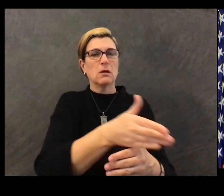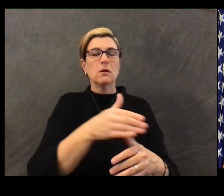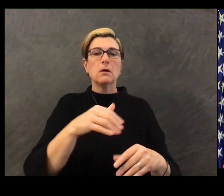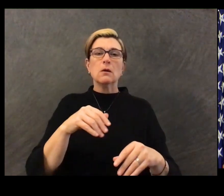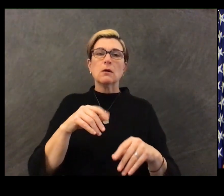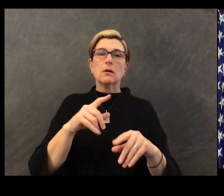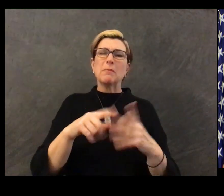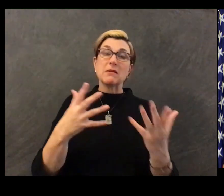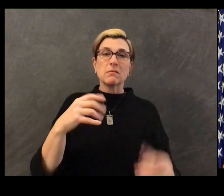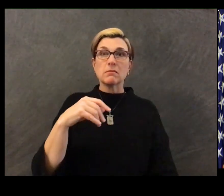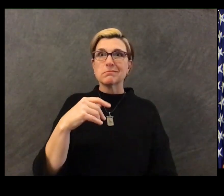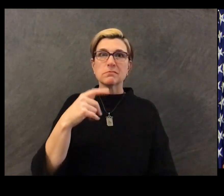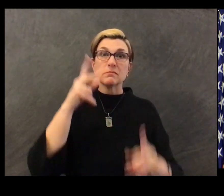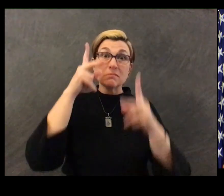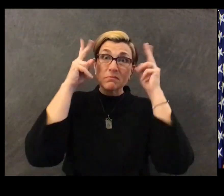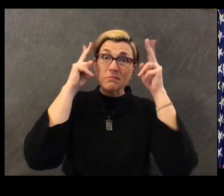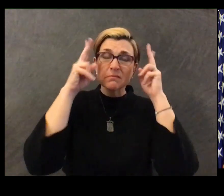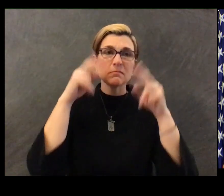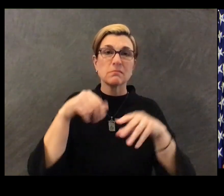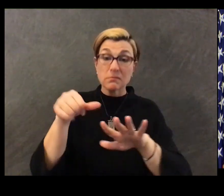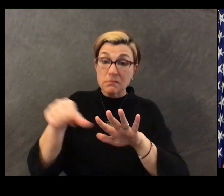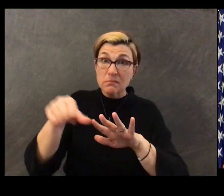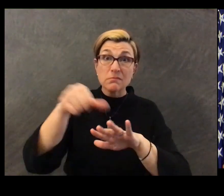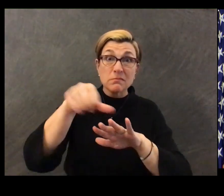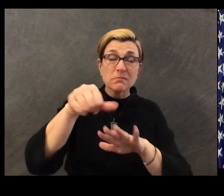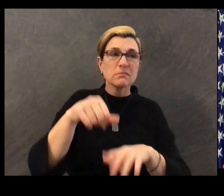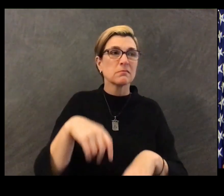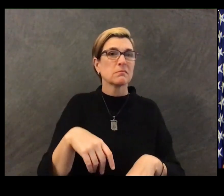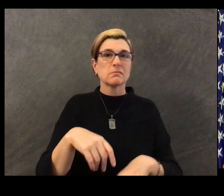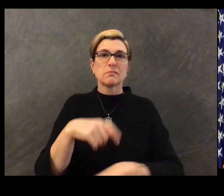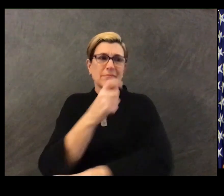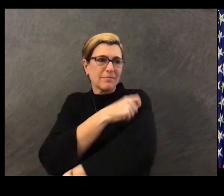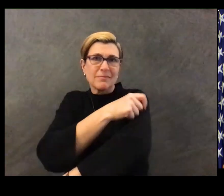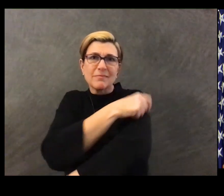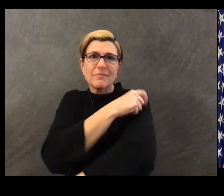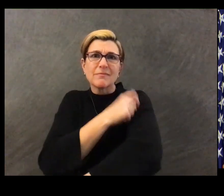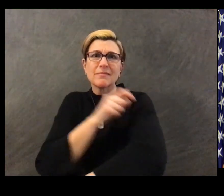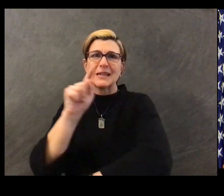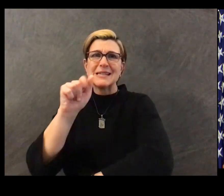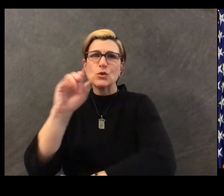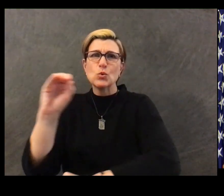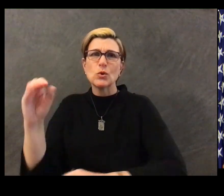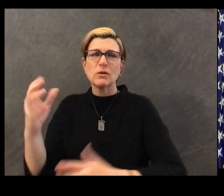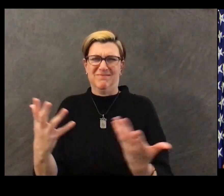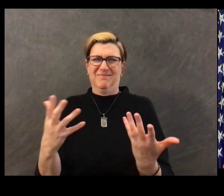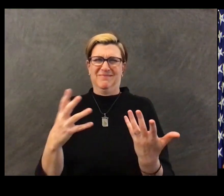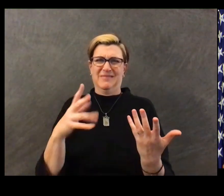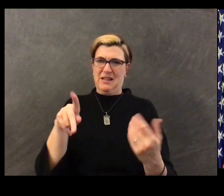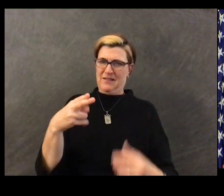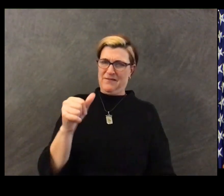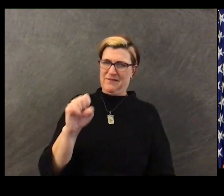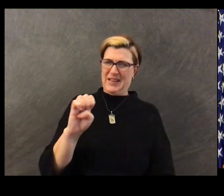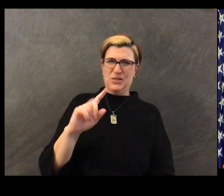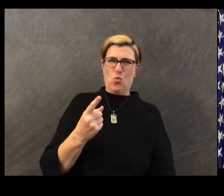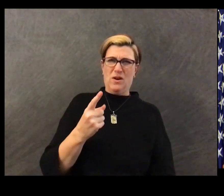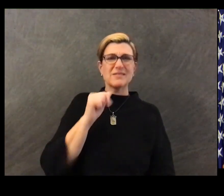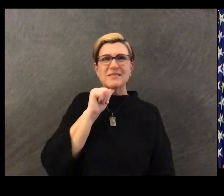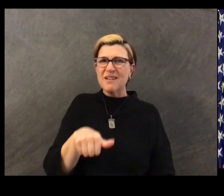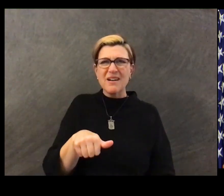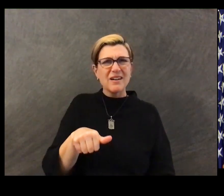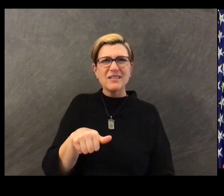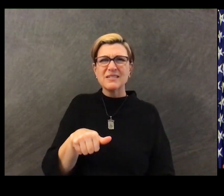parlors and barber shops in phase one we're gonna face two very soon it's just